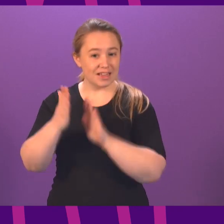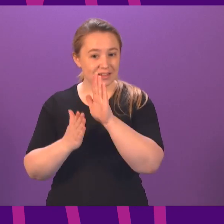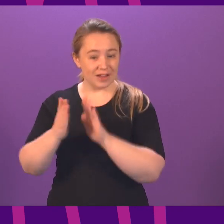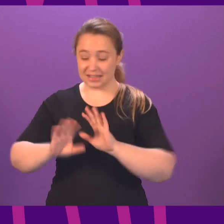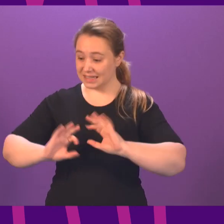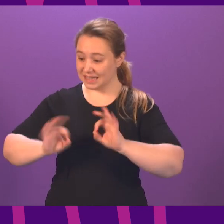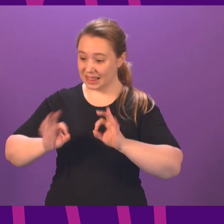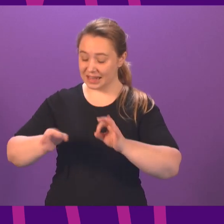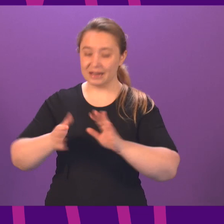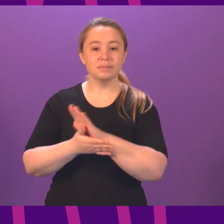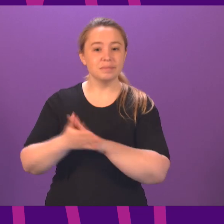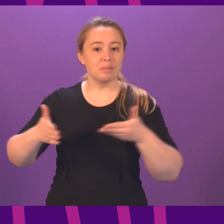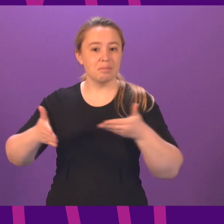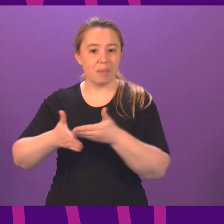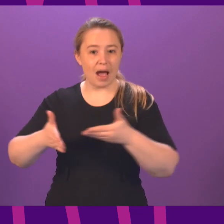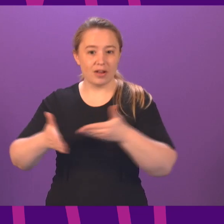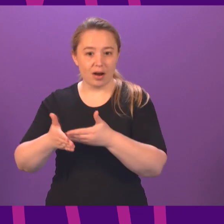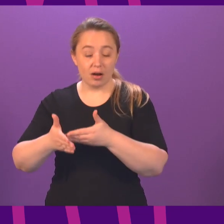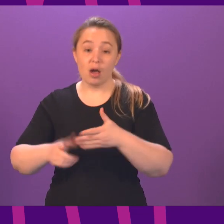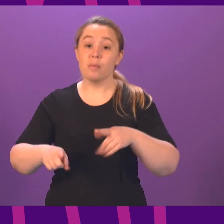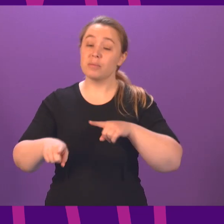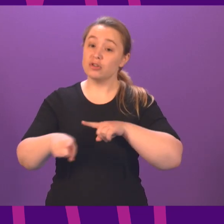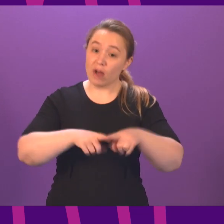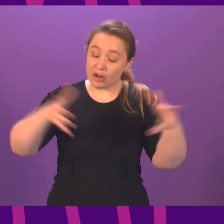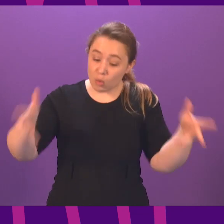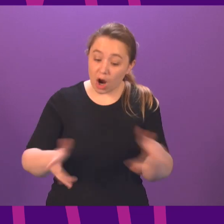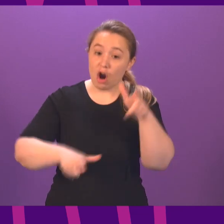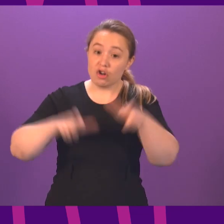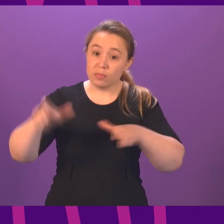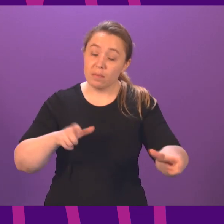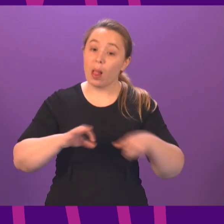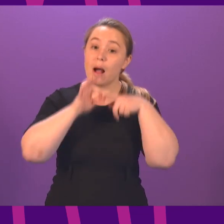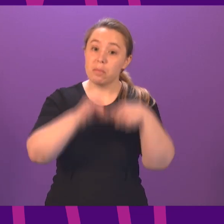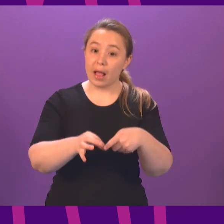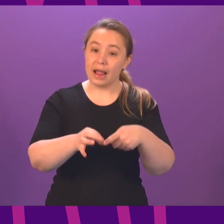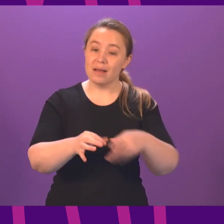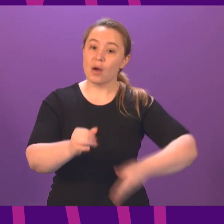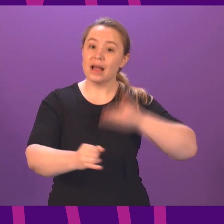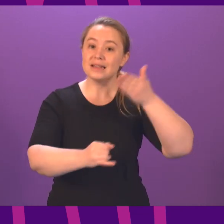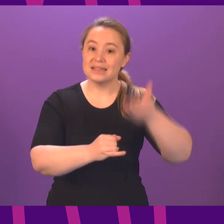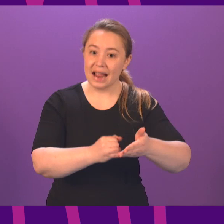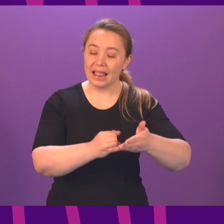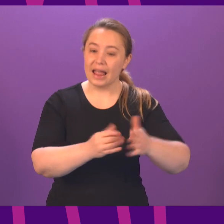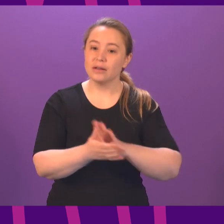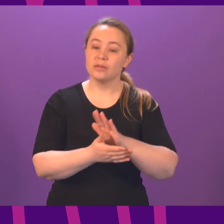We will continue to encourage maximum uptake. The deadline for applying for backdated payments